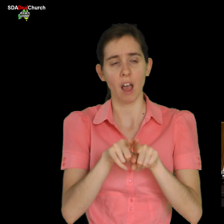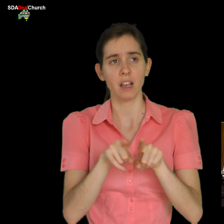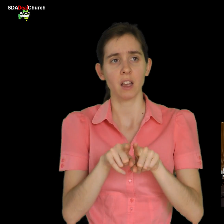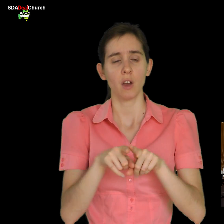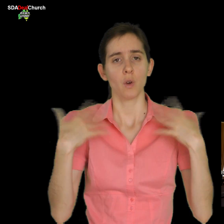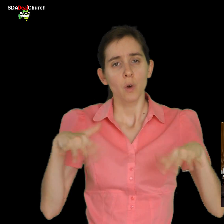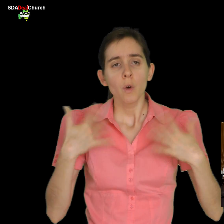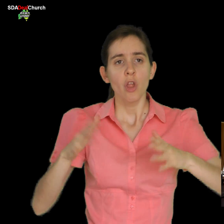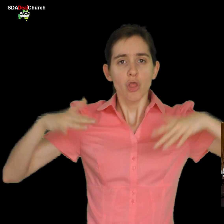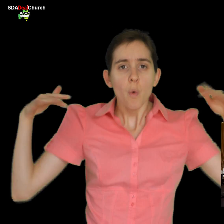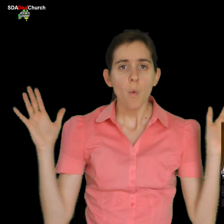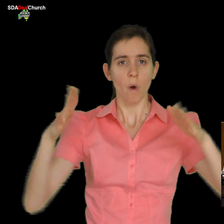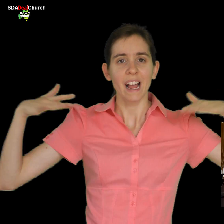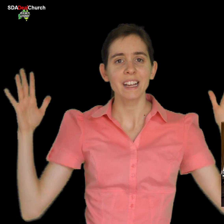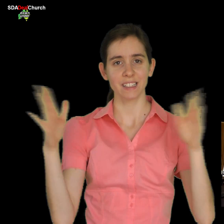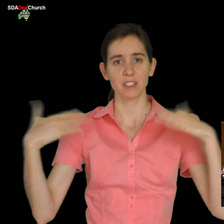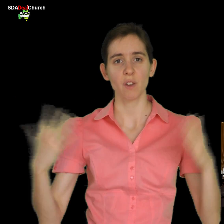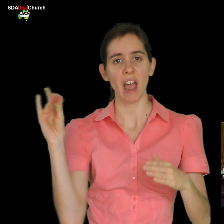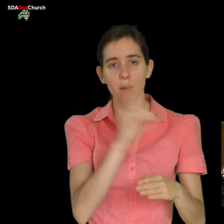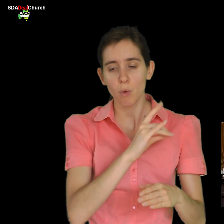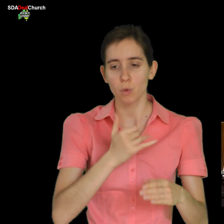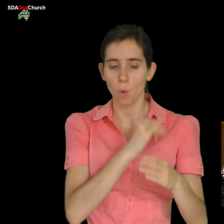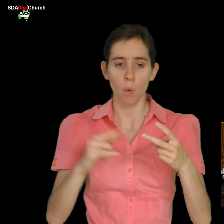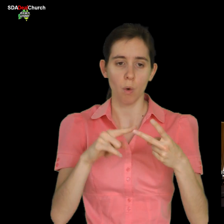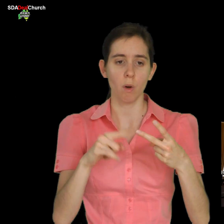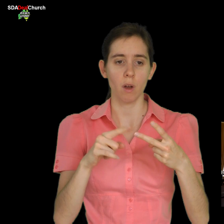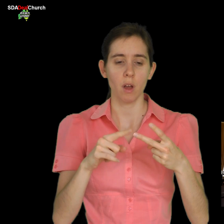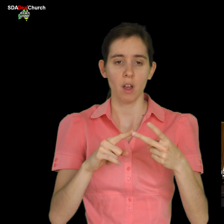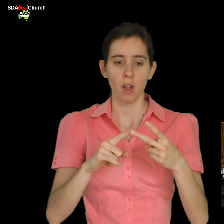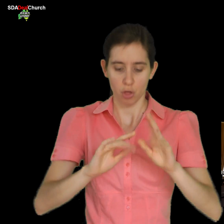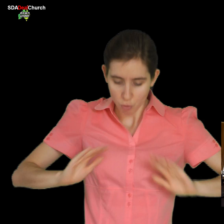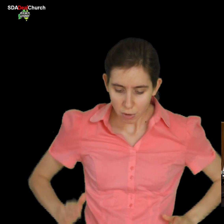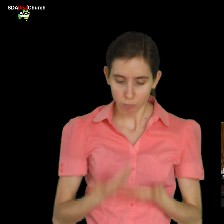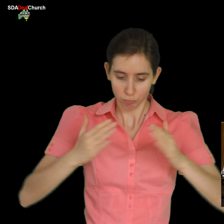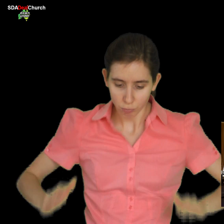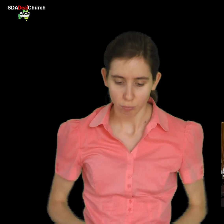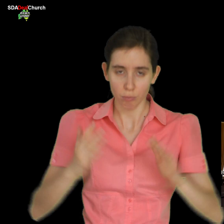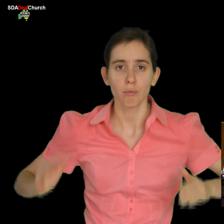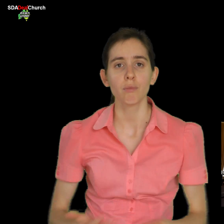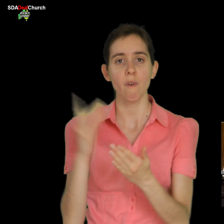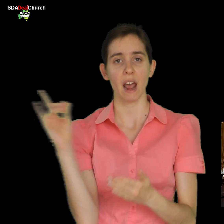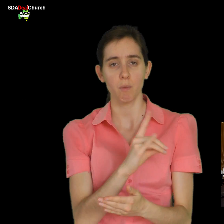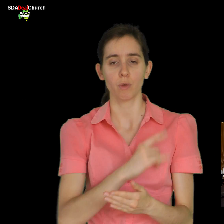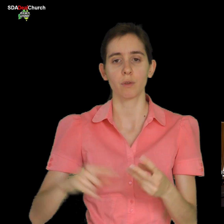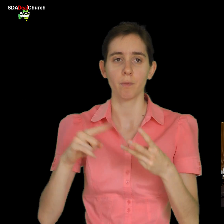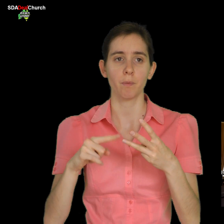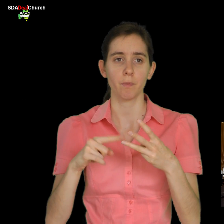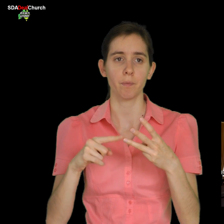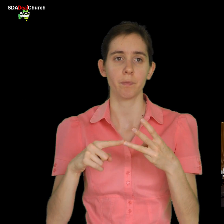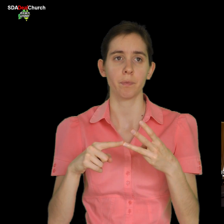of insects and birds; 2. the reproductive systems of mammals; and